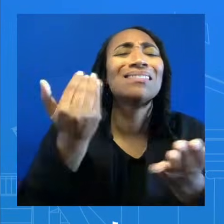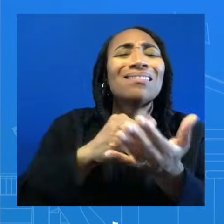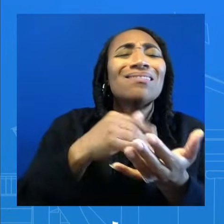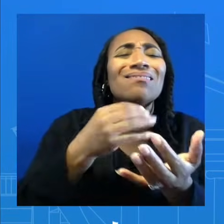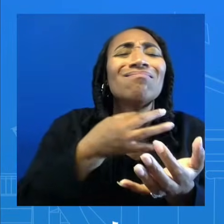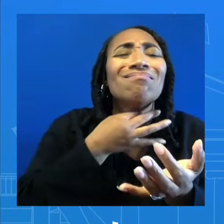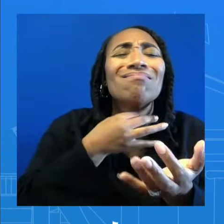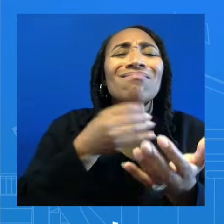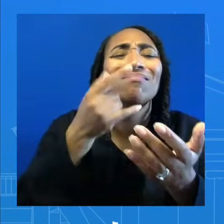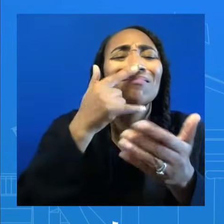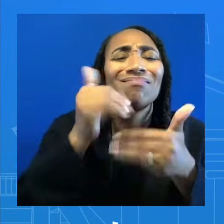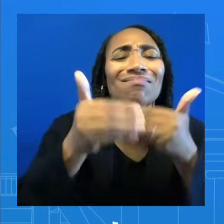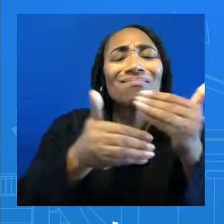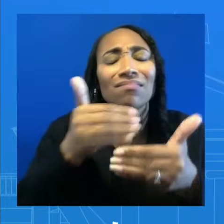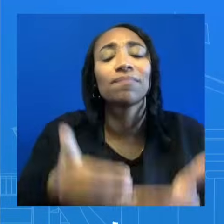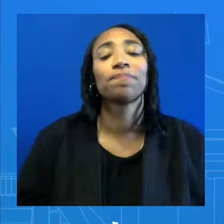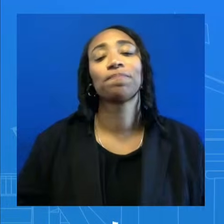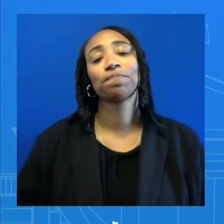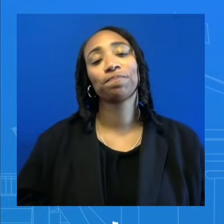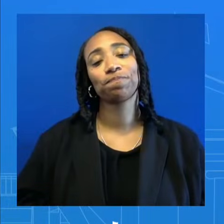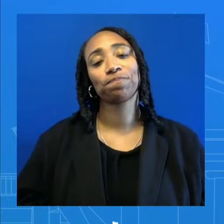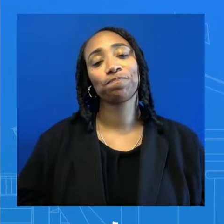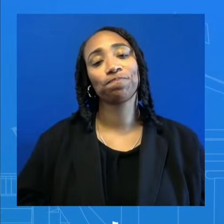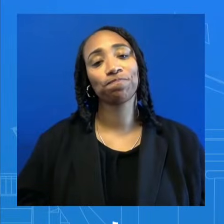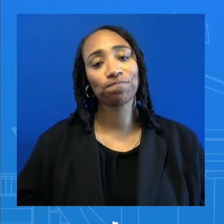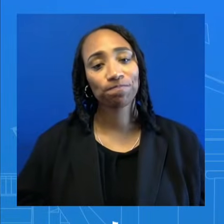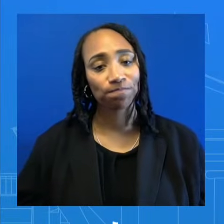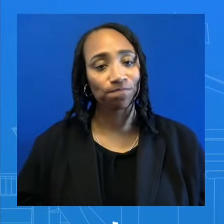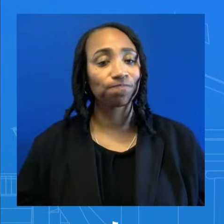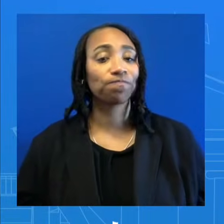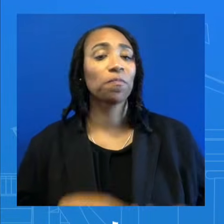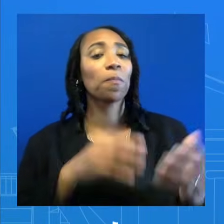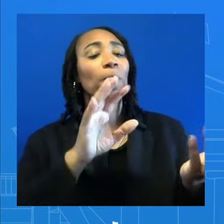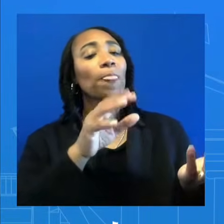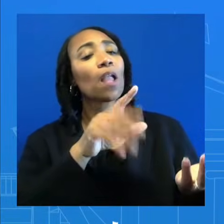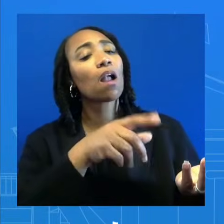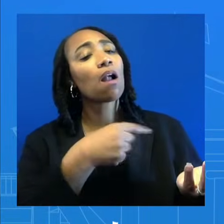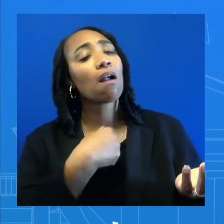understands the importance of when an individual is able to show